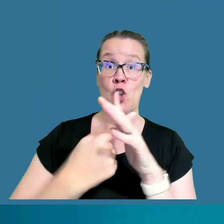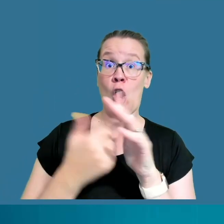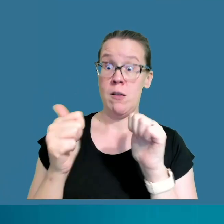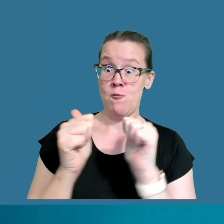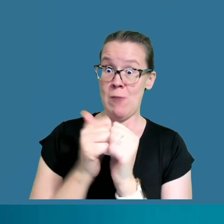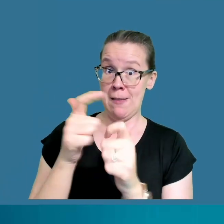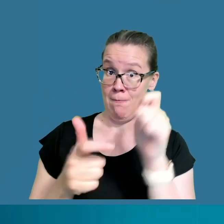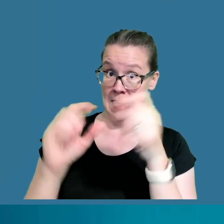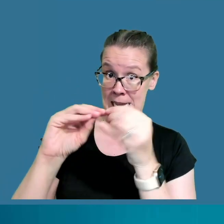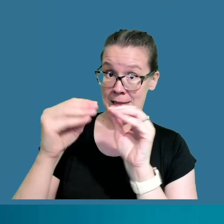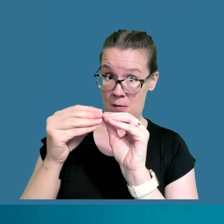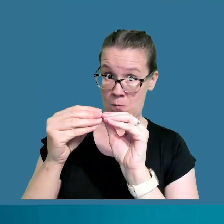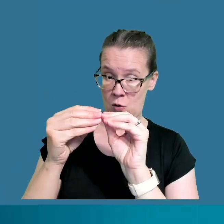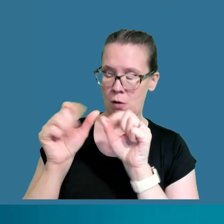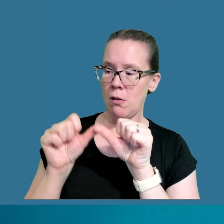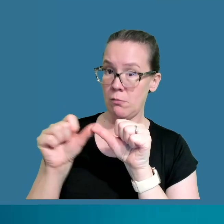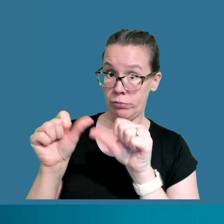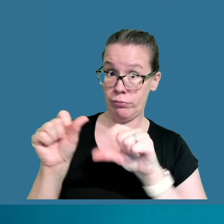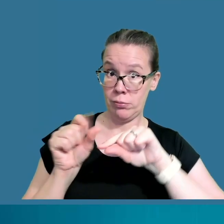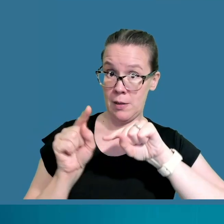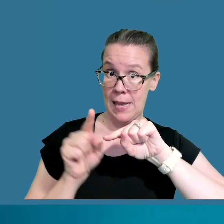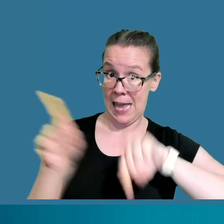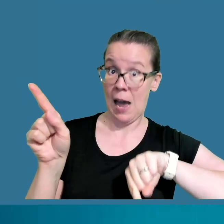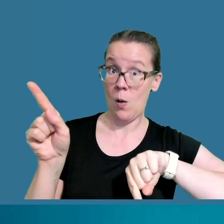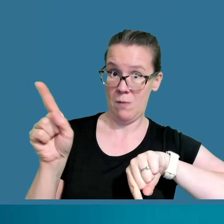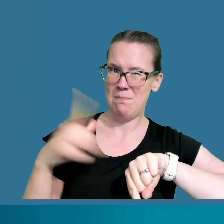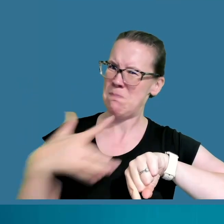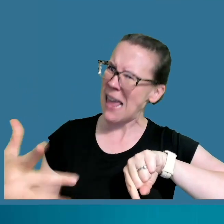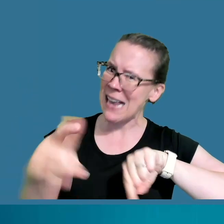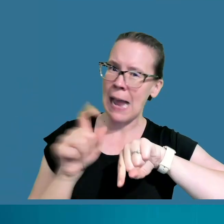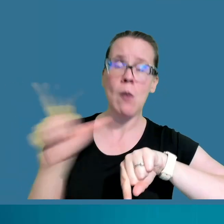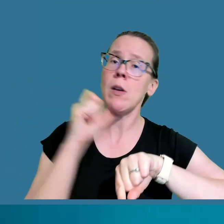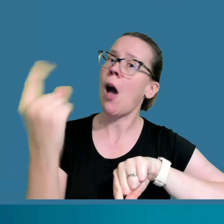near the seam allowance, so you don't have to worry about those.